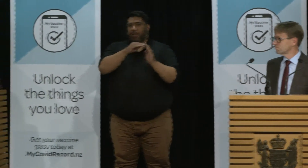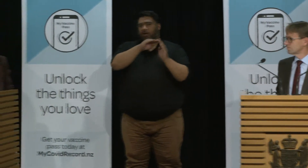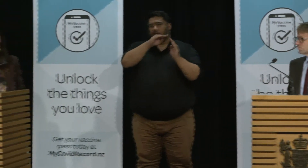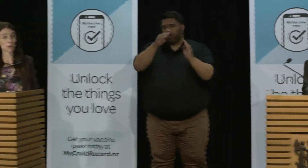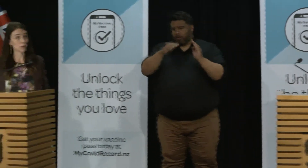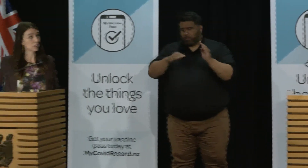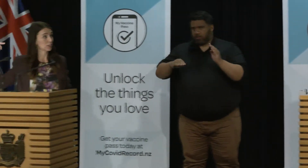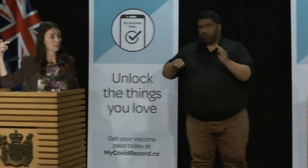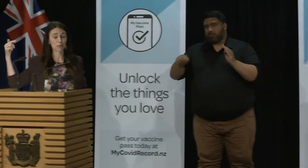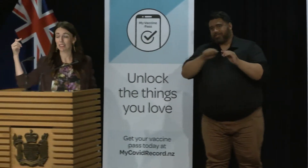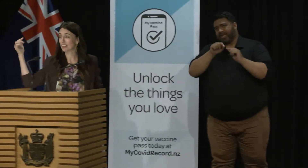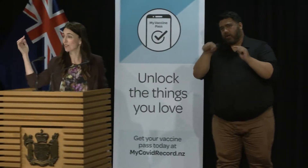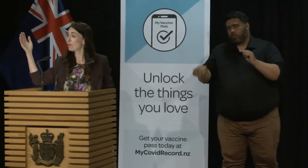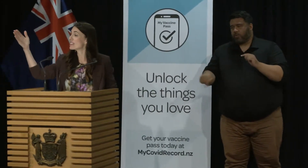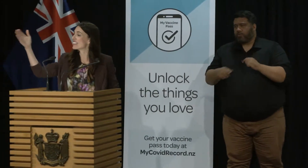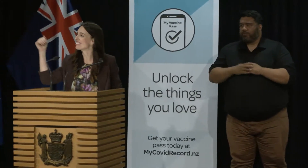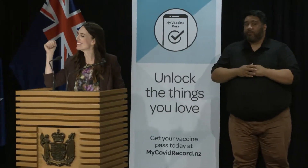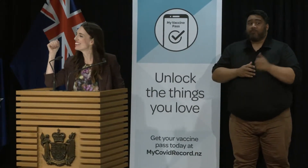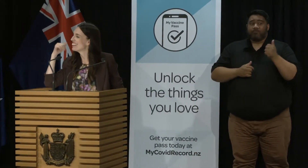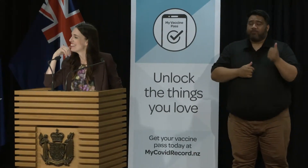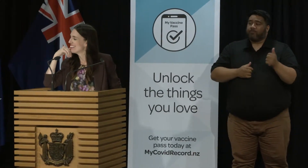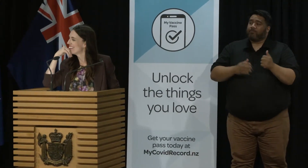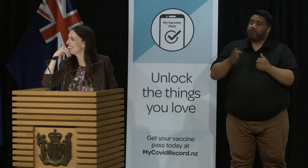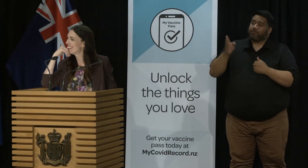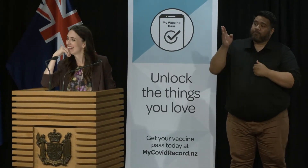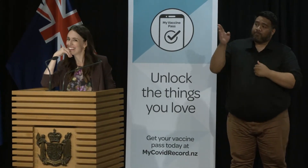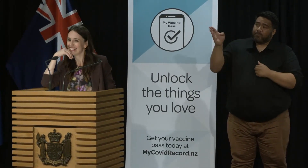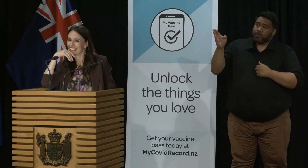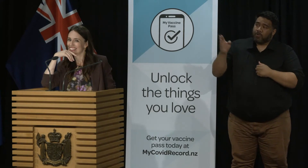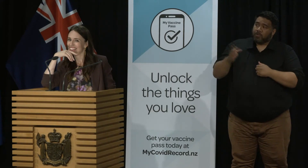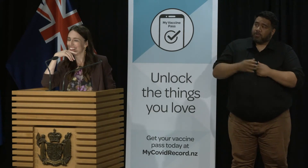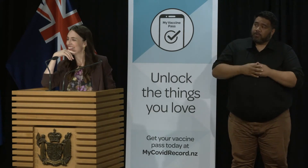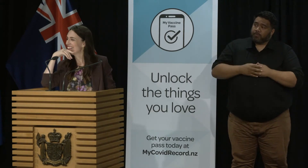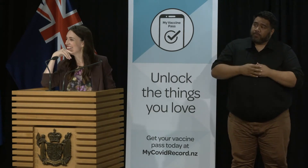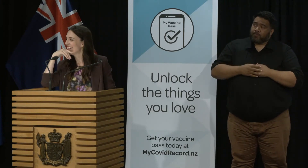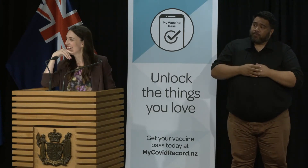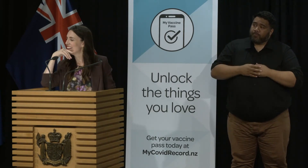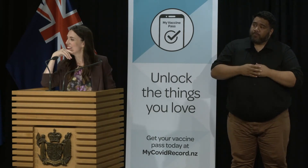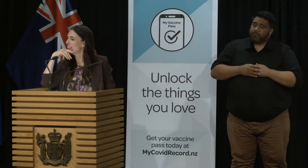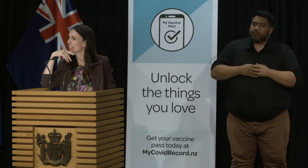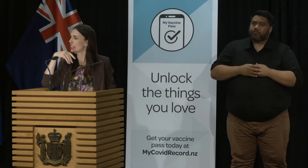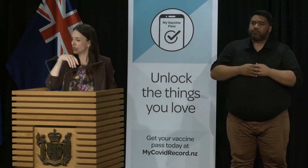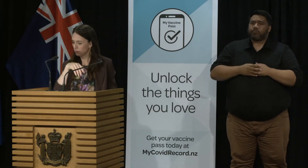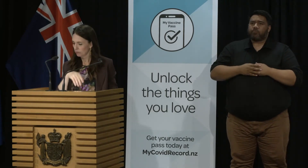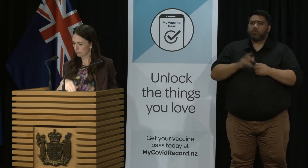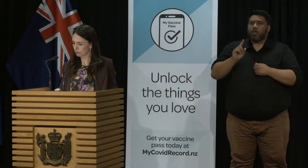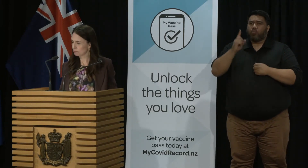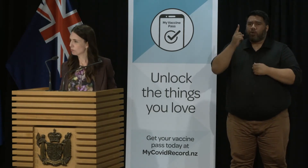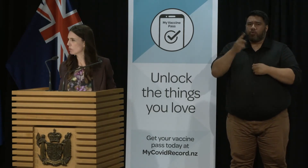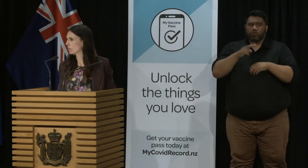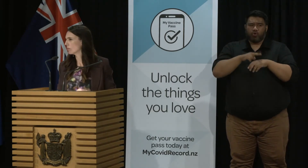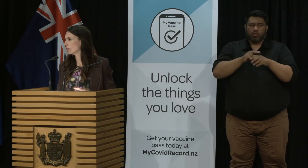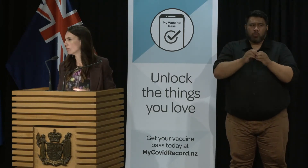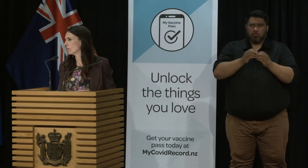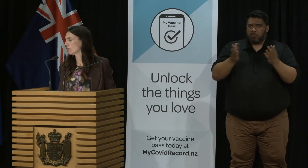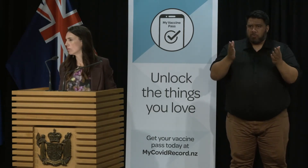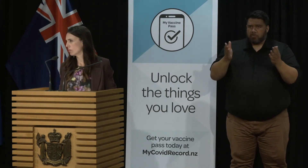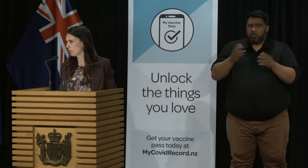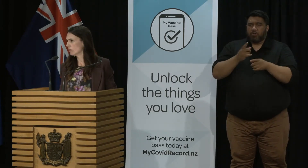people vaccinated wrr wr those in Auckland. They can get that increase in immunity for those individuals. Xhil from here and here and